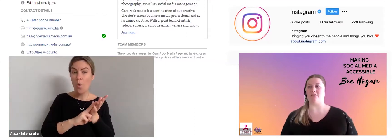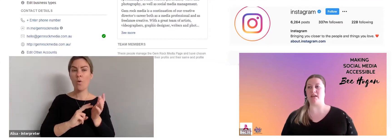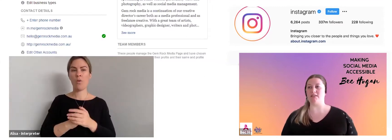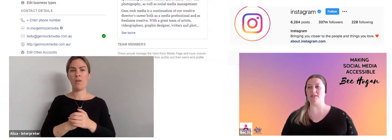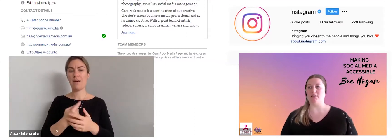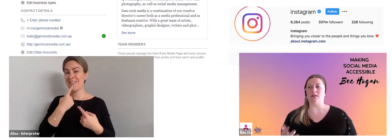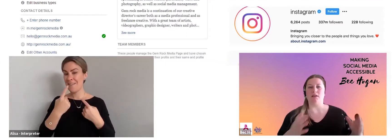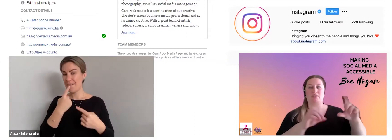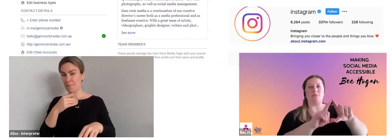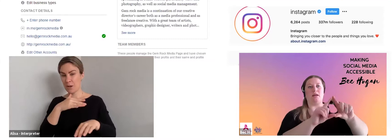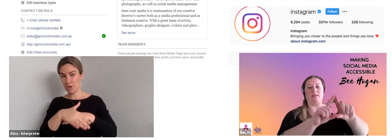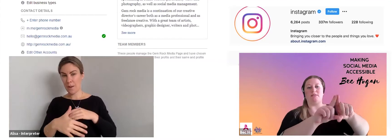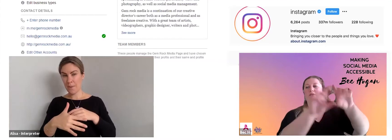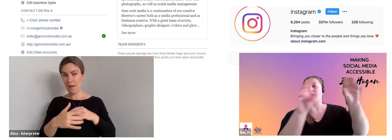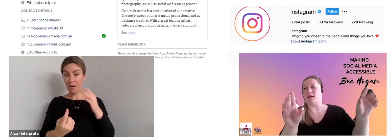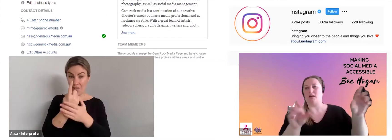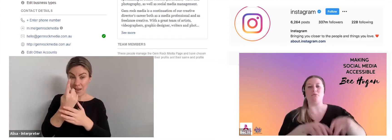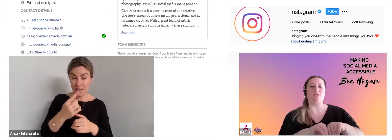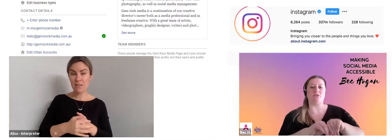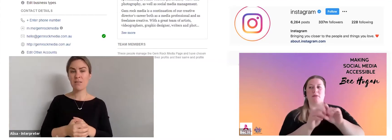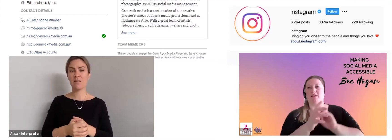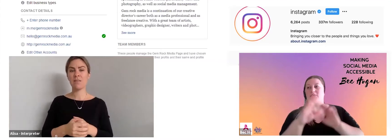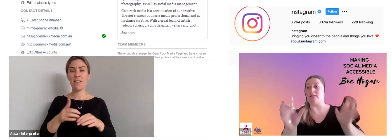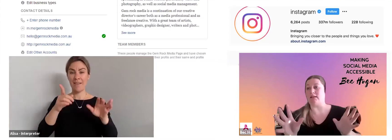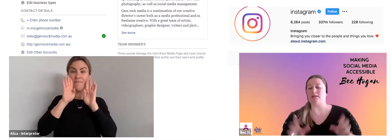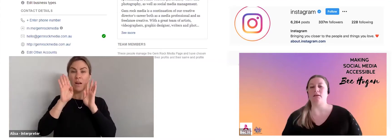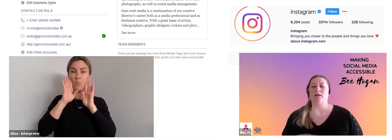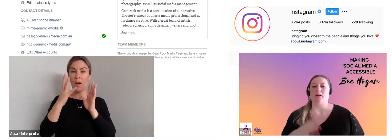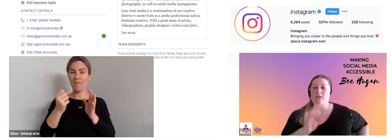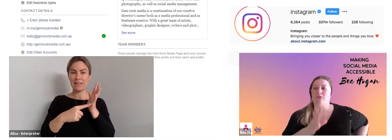event, Facebook has the tabs, Instagram has the link, and you can